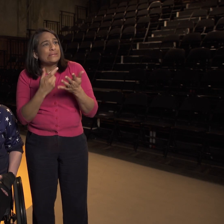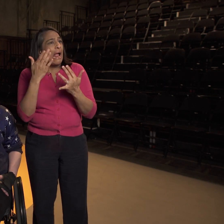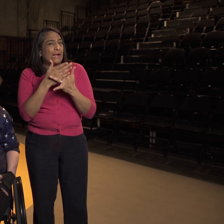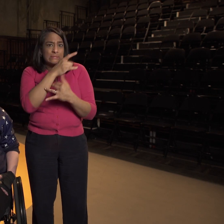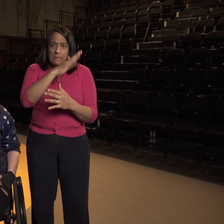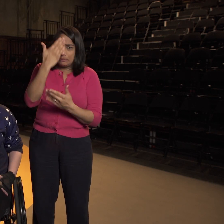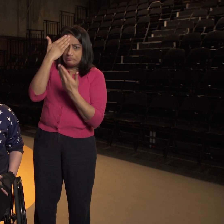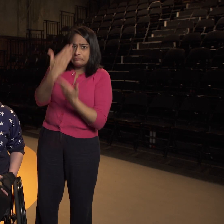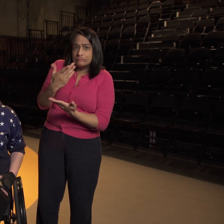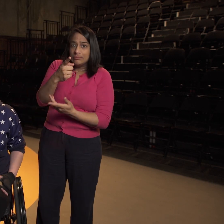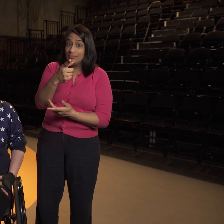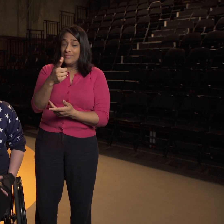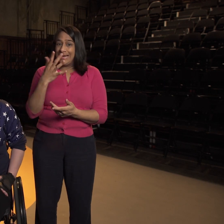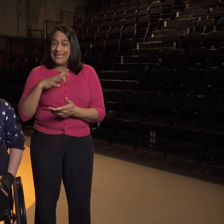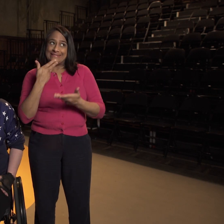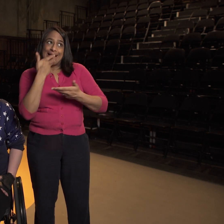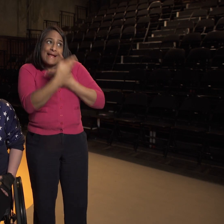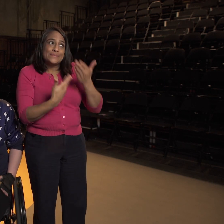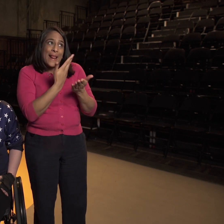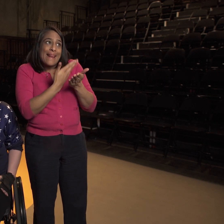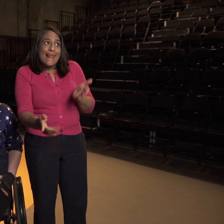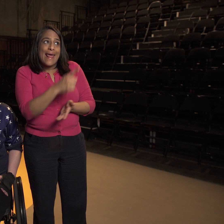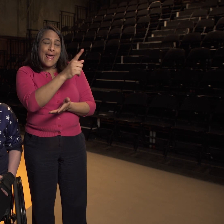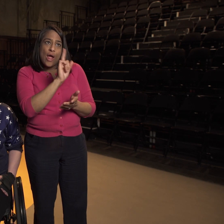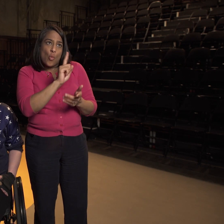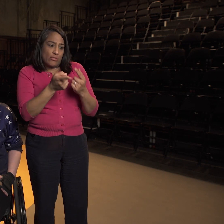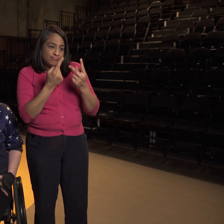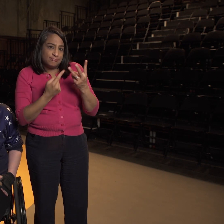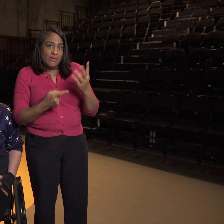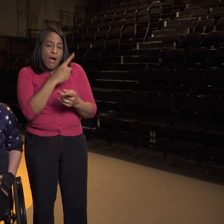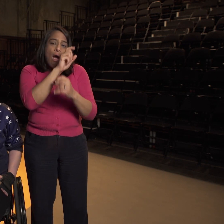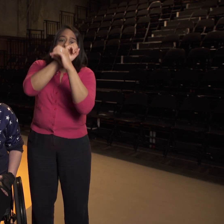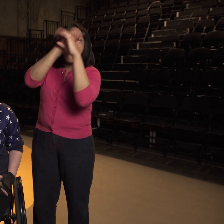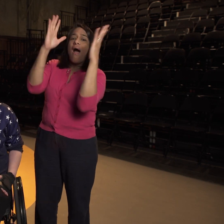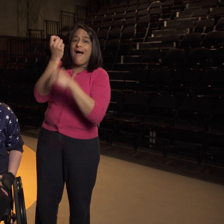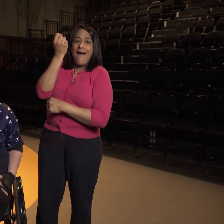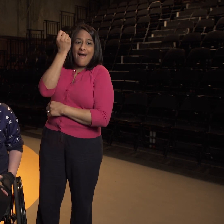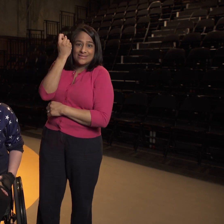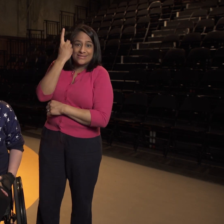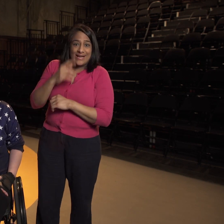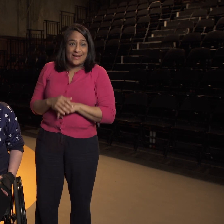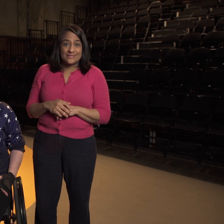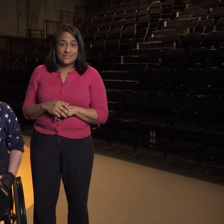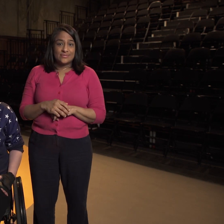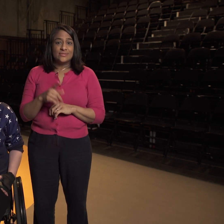or access requirements. biscuit, hedgehog You should be prepared for this and able to clearly articulate your situation